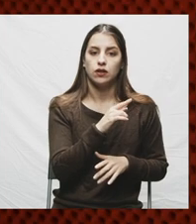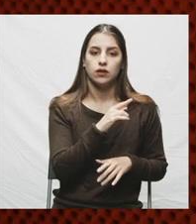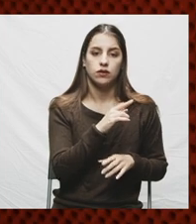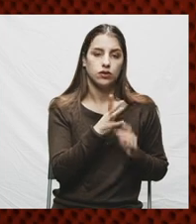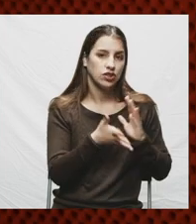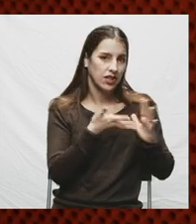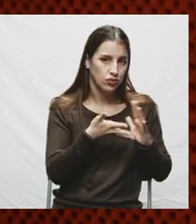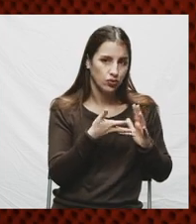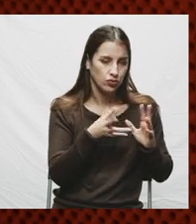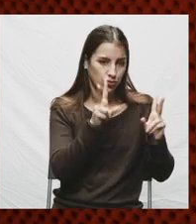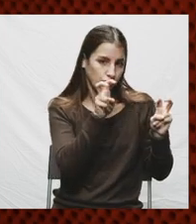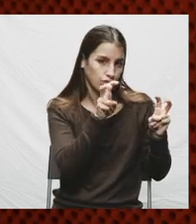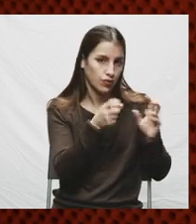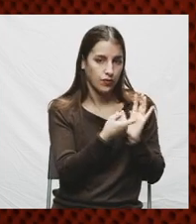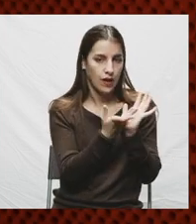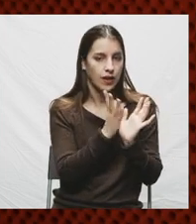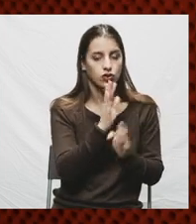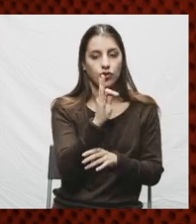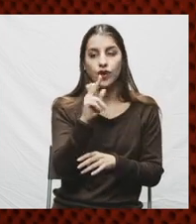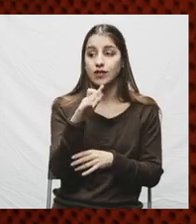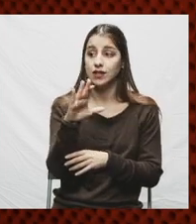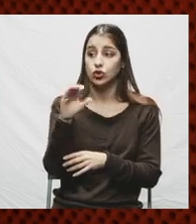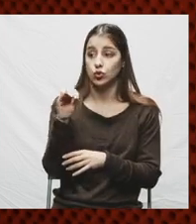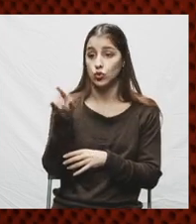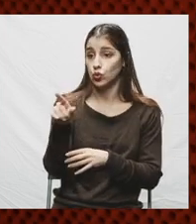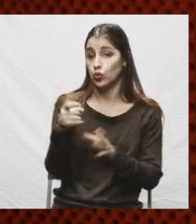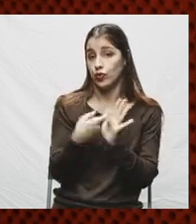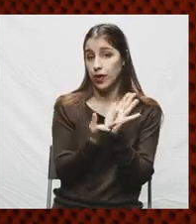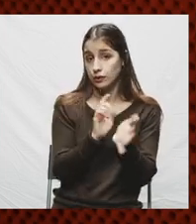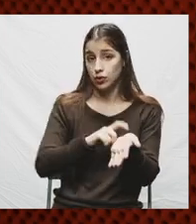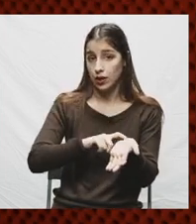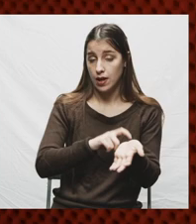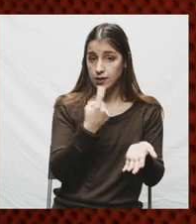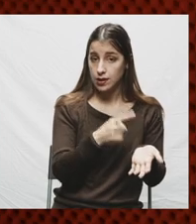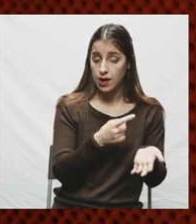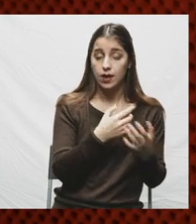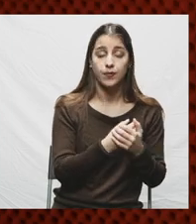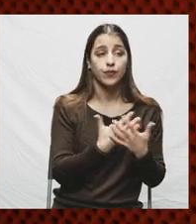from that multiplicity of gestures, of "Franciscos" in diverse contexts.